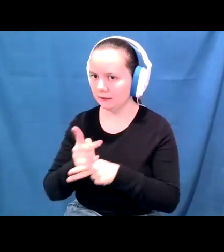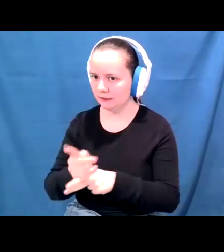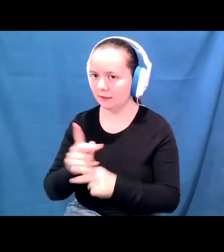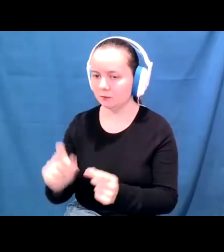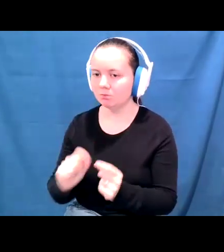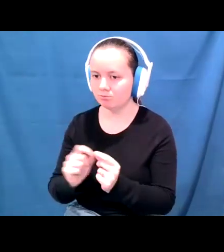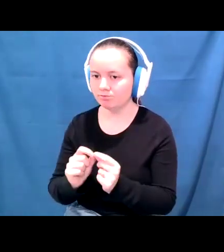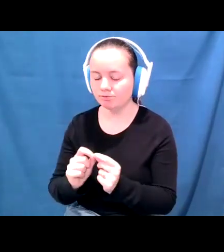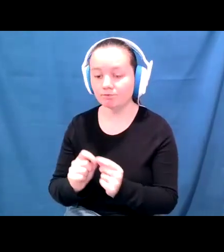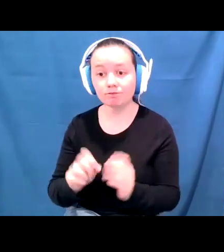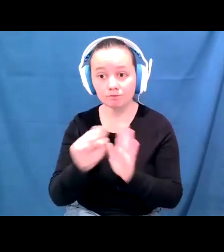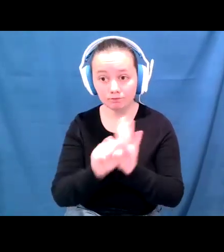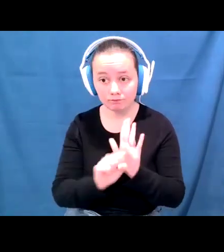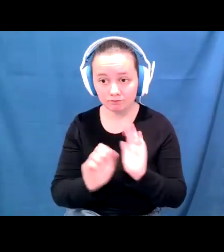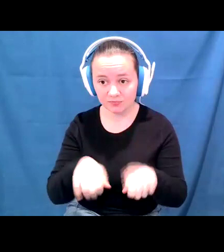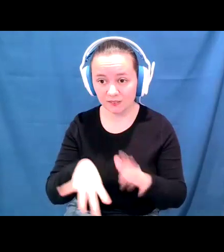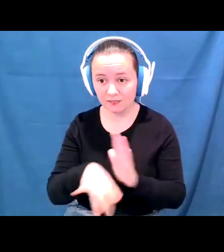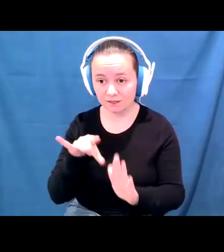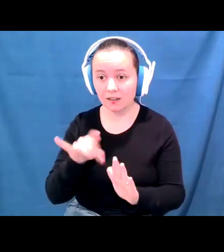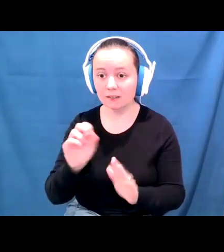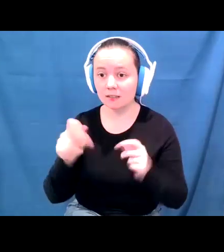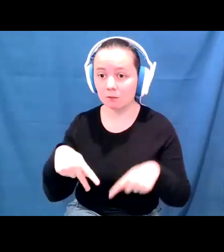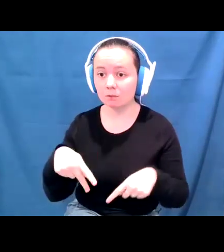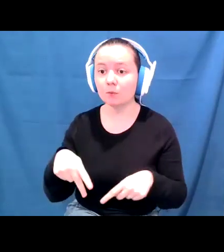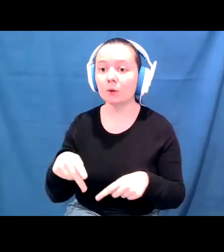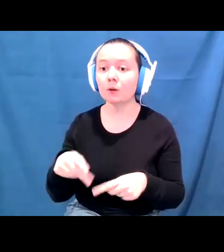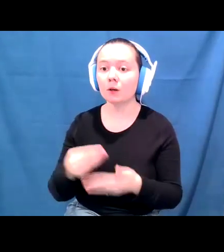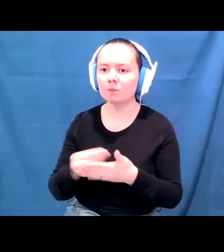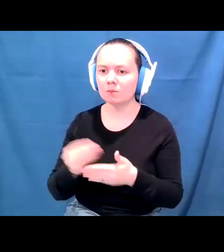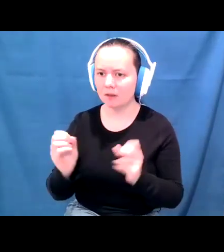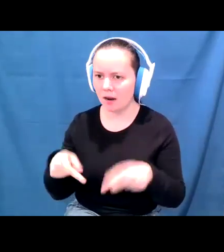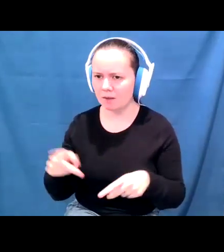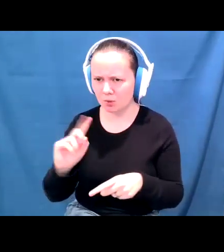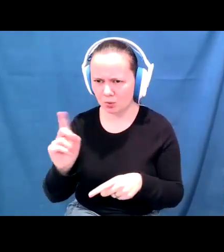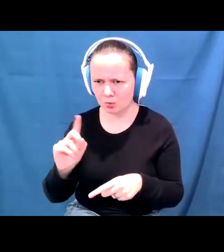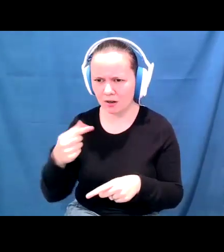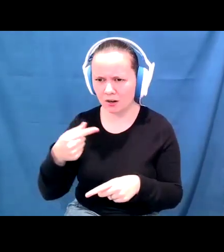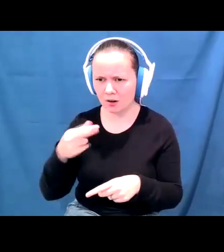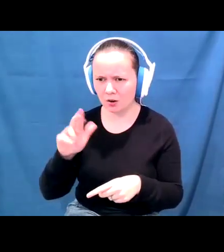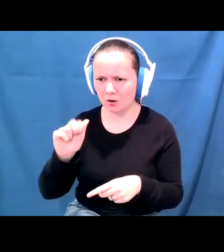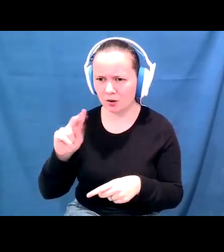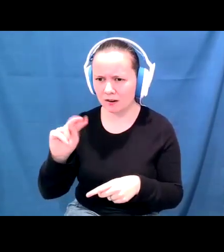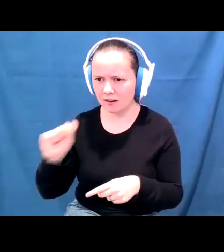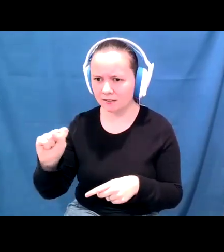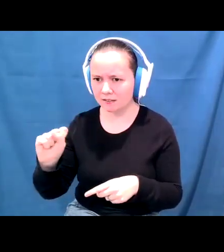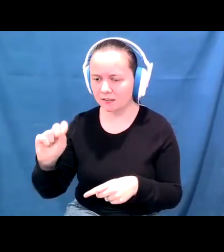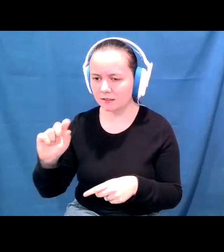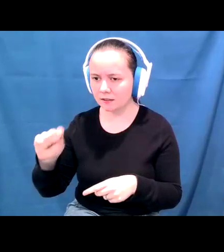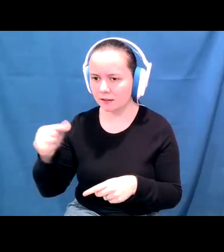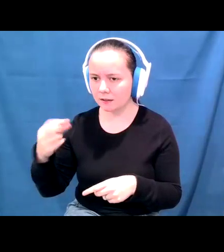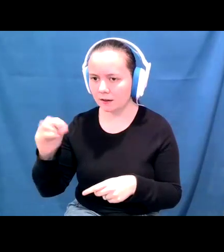States can find the funding opportunity announcement for state apprenticeship expansion formula grants on grants.gov and those applications for states are due April 4.